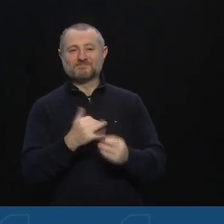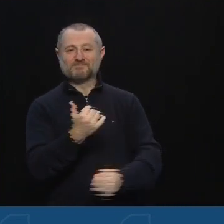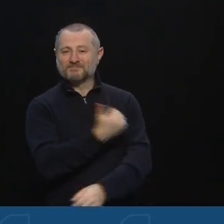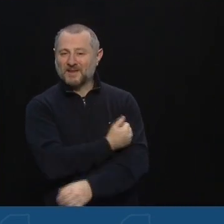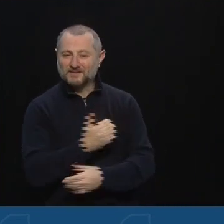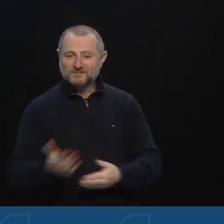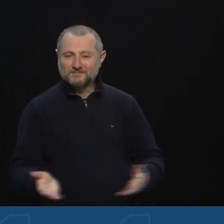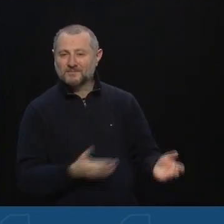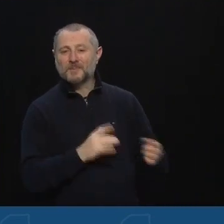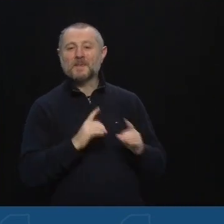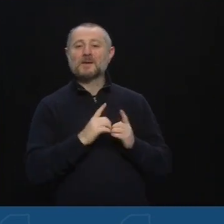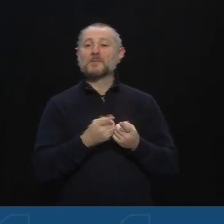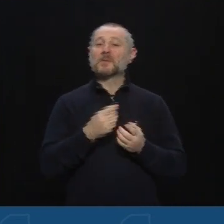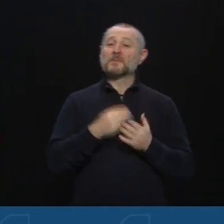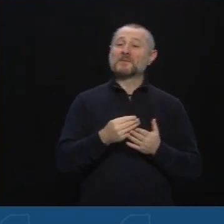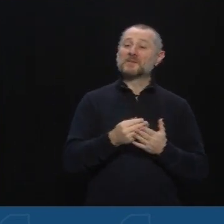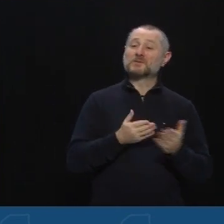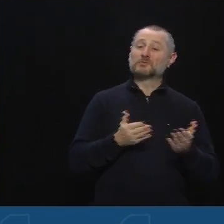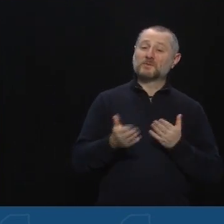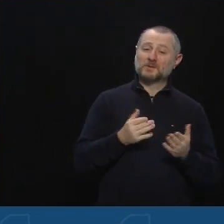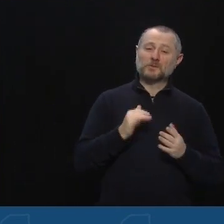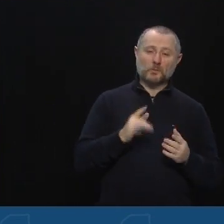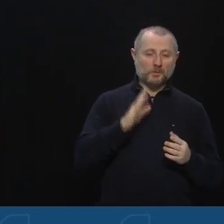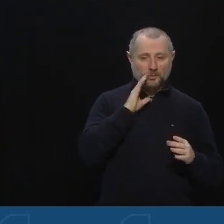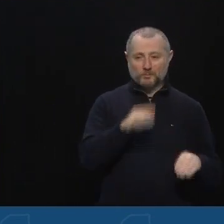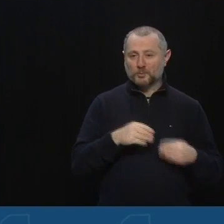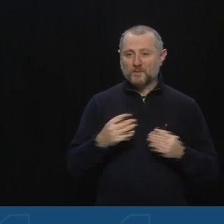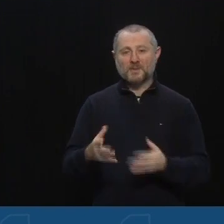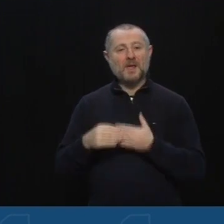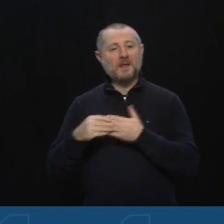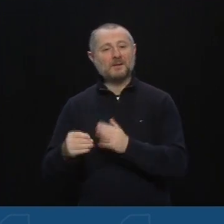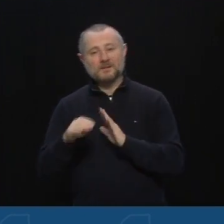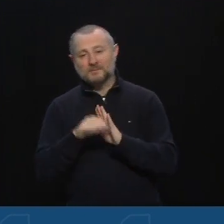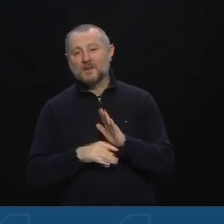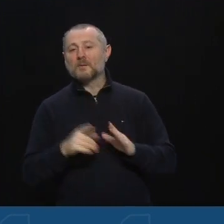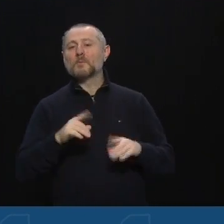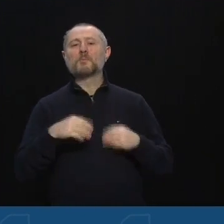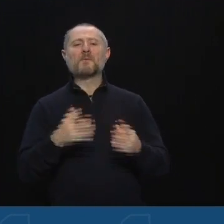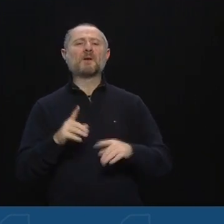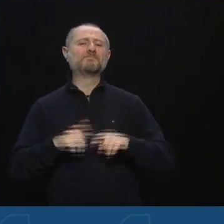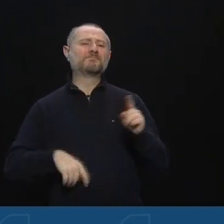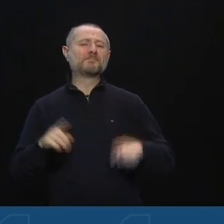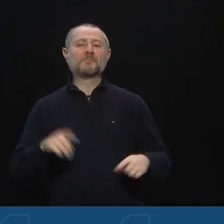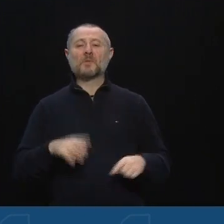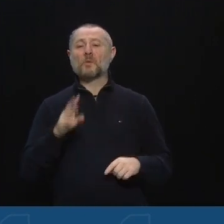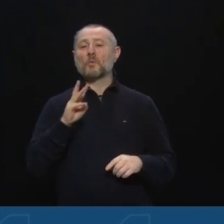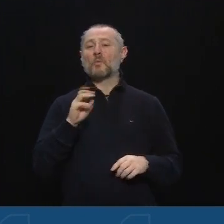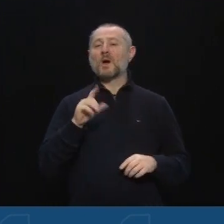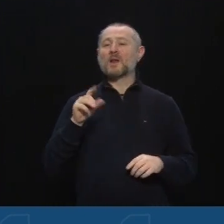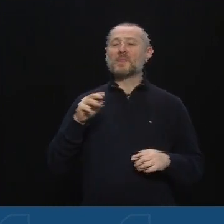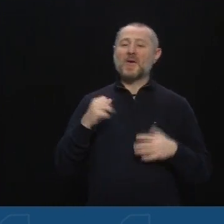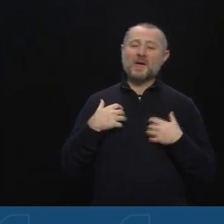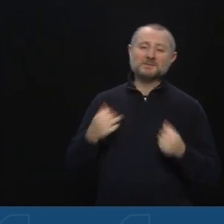PROFESSIONALS. OFFER INCENTIVES TO FAMILIES AND THE DEPARTMENT F OF FINANCIAL SERVICk3uñr WILL OFFER GUIDANCE ON